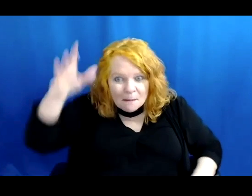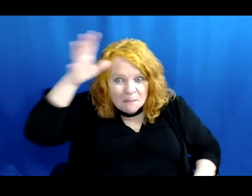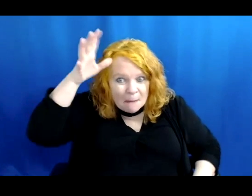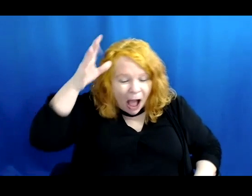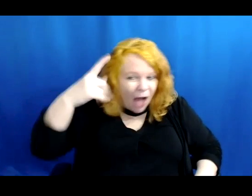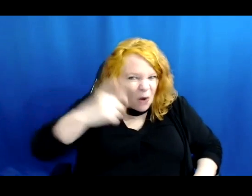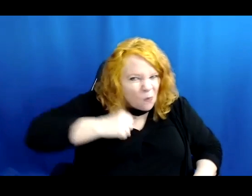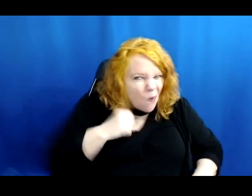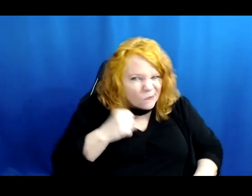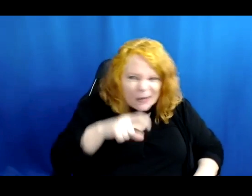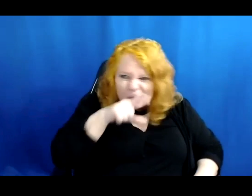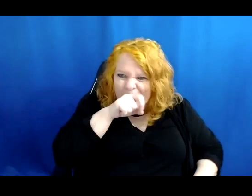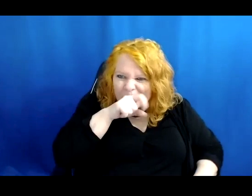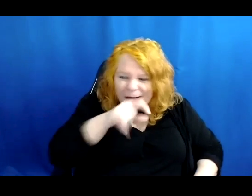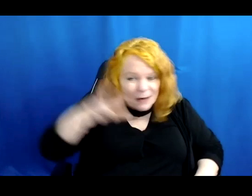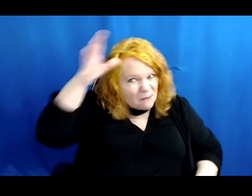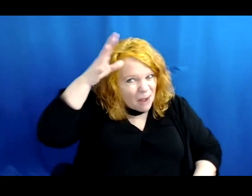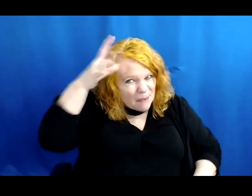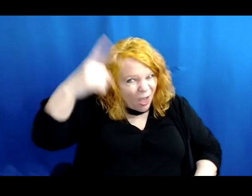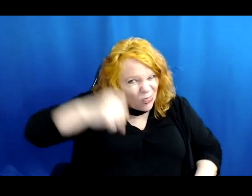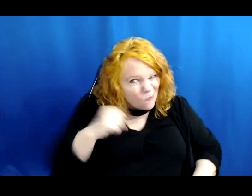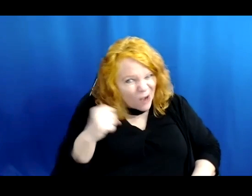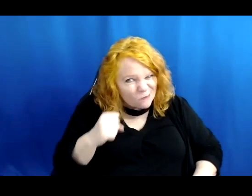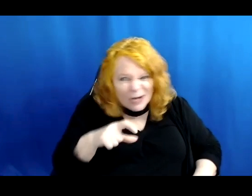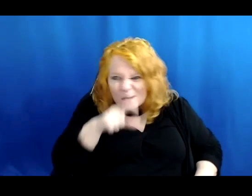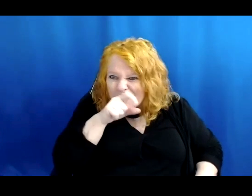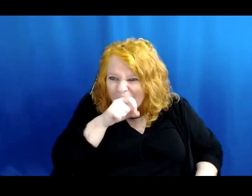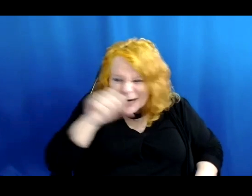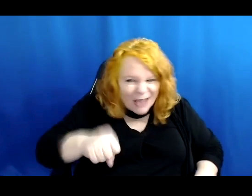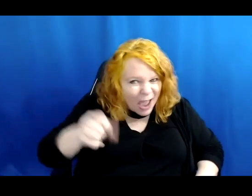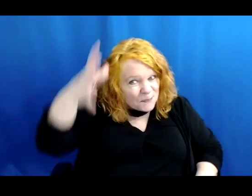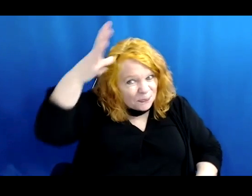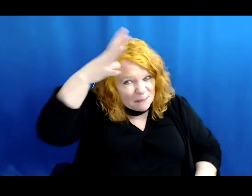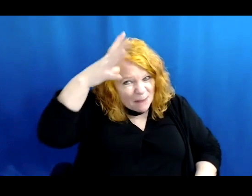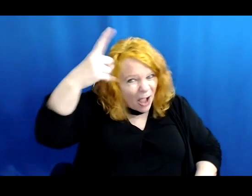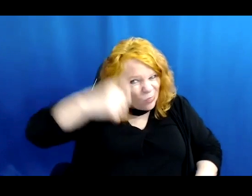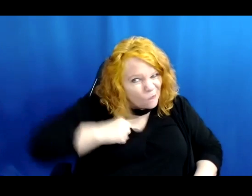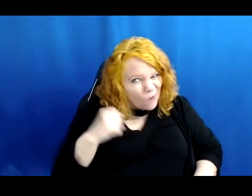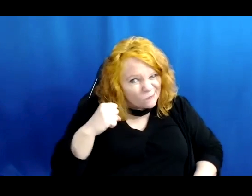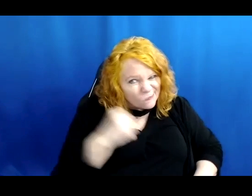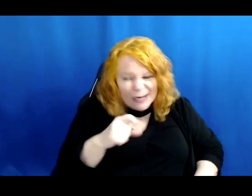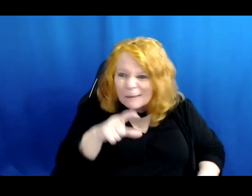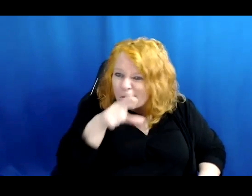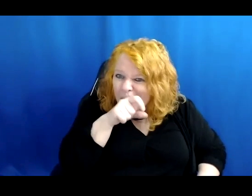Papa the One-Winged Parrot. Yeah! Papa the One-Winged Parrot yeah! Papa the One-Winged Parrot yeah!